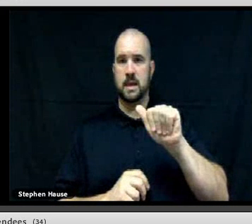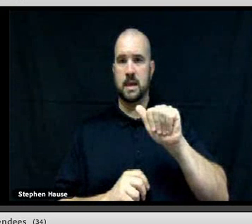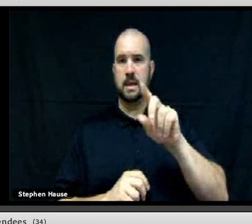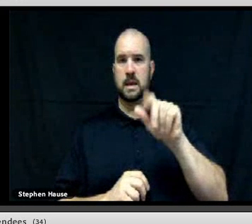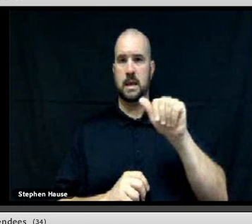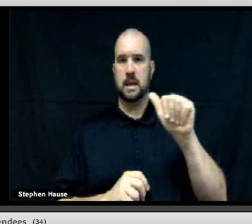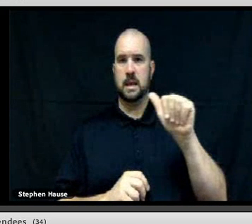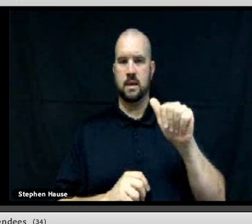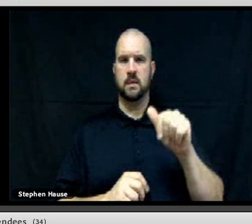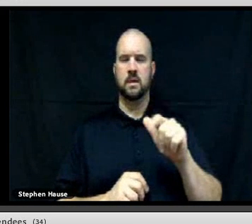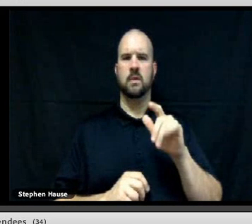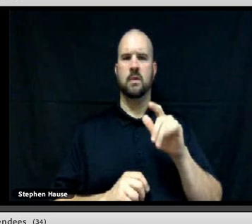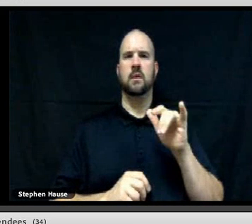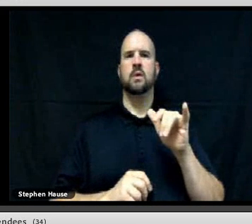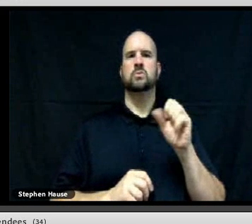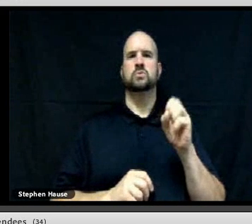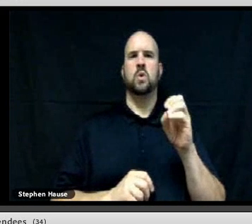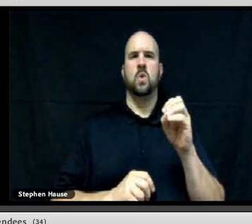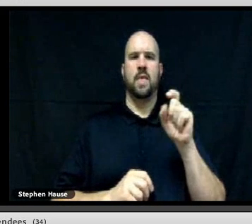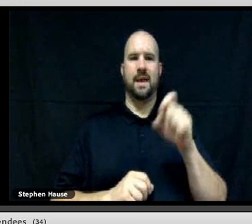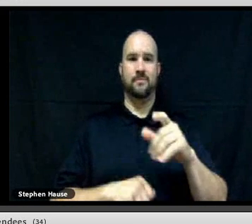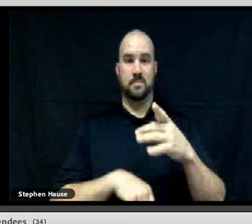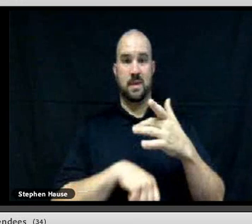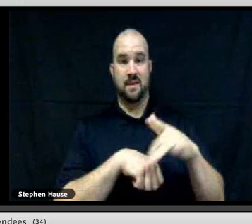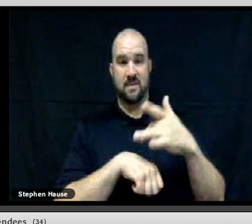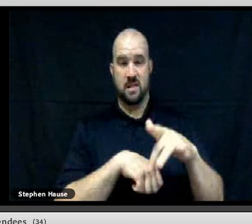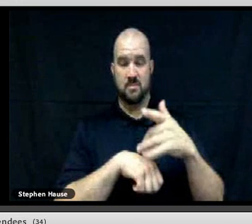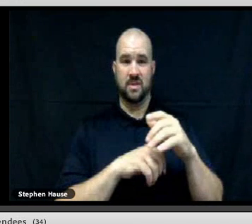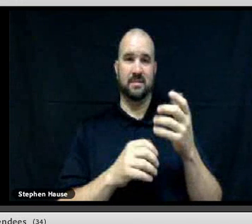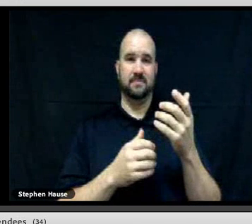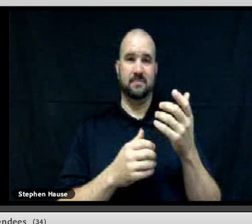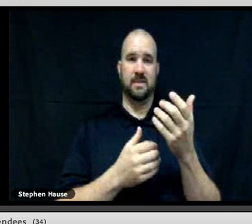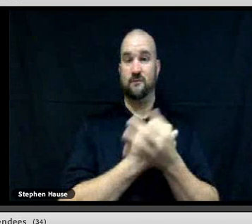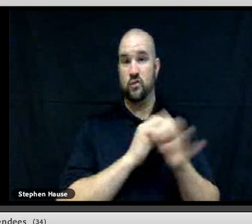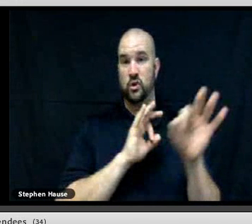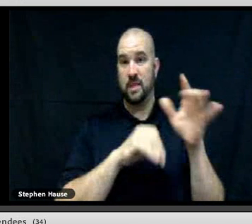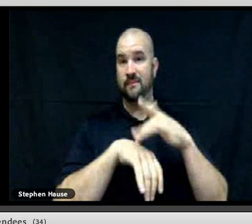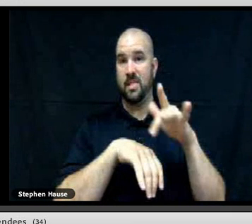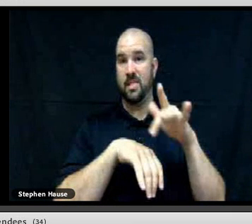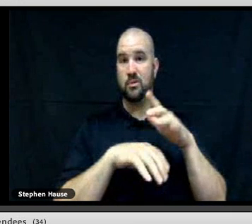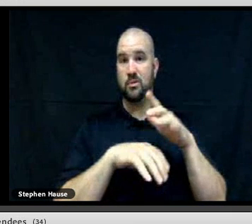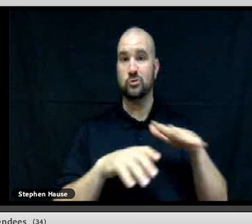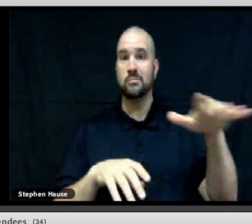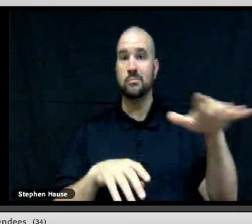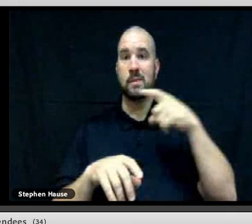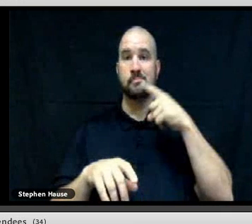so the digital object needs to be freely available to the public, uh, and not have any restrictions on it, uh,